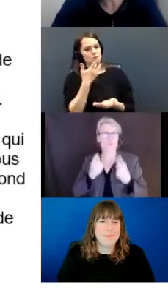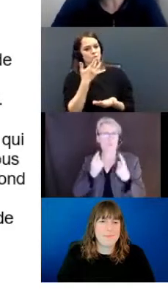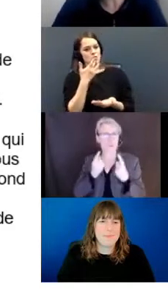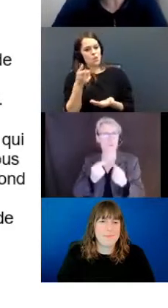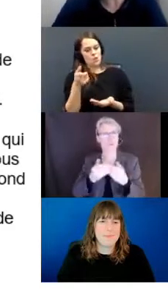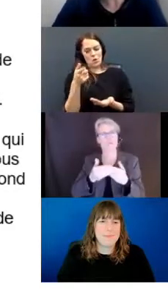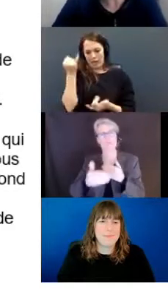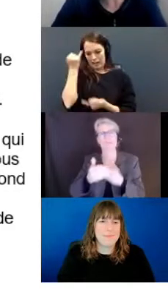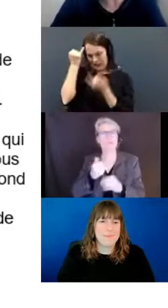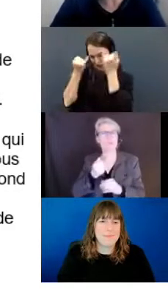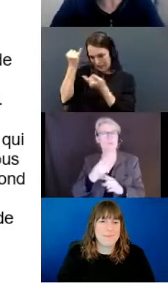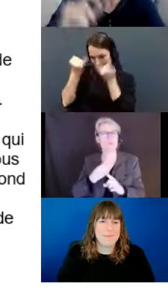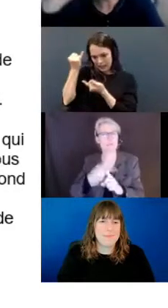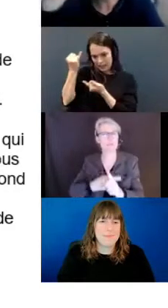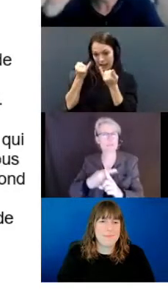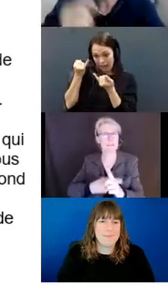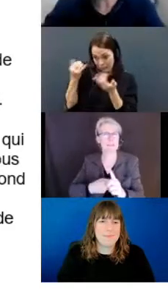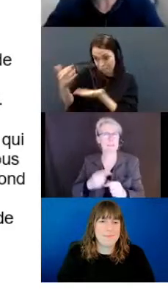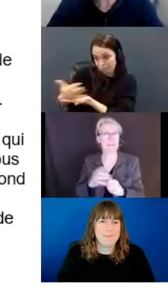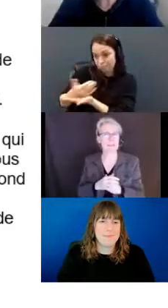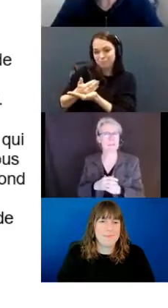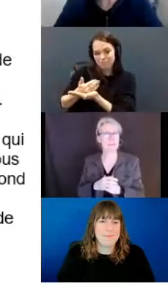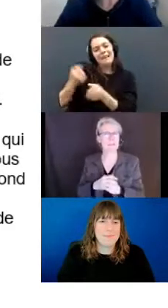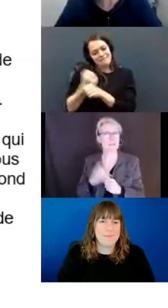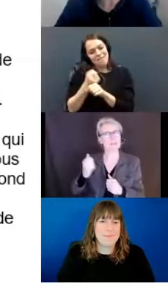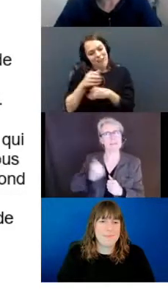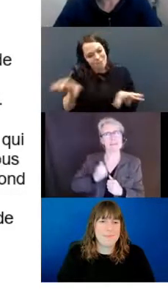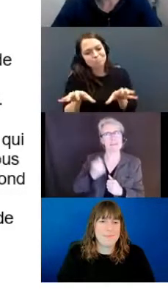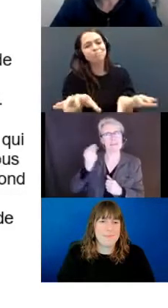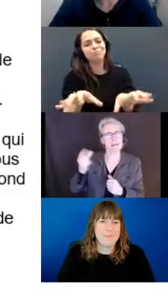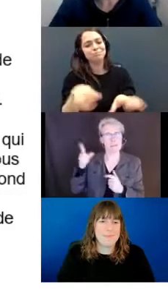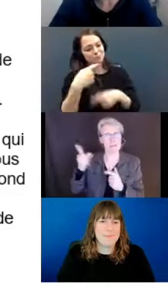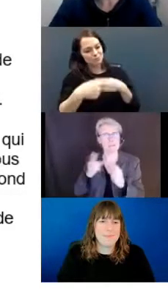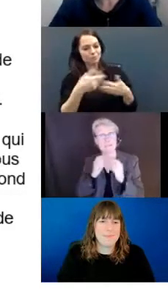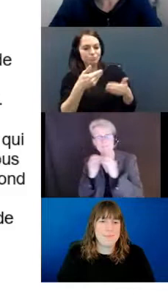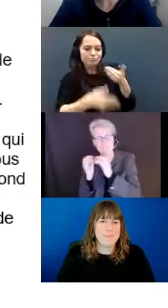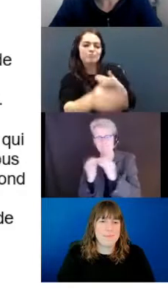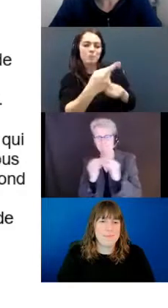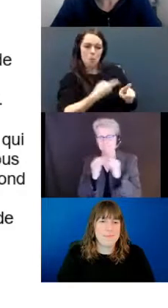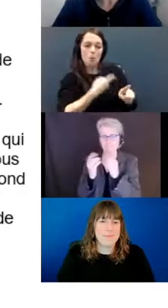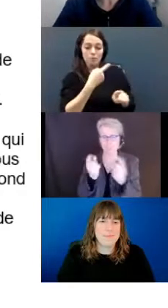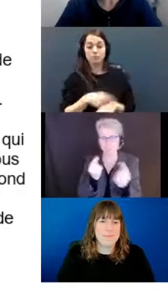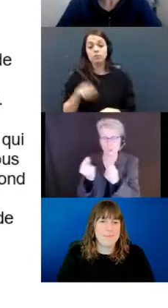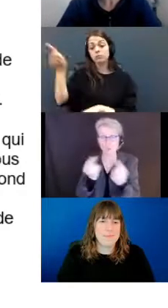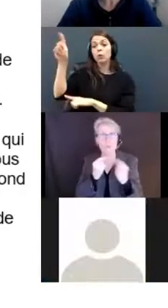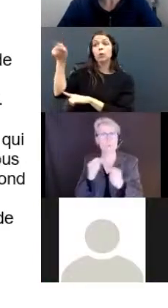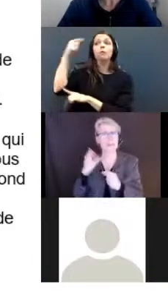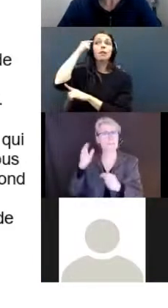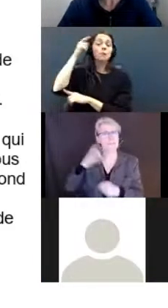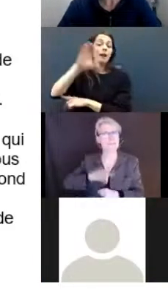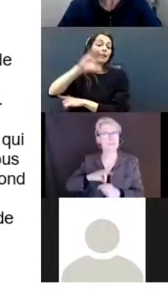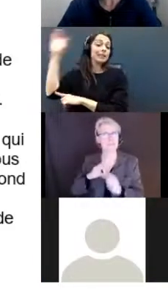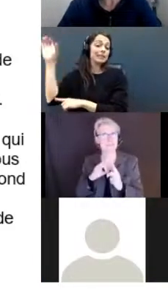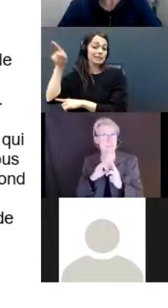as the canadian government tries to decide what it's going to do okay are you all ready